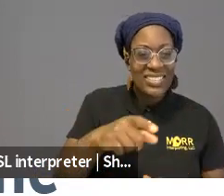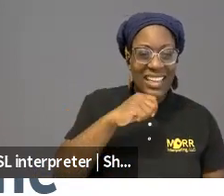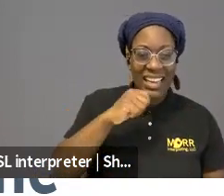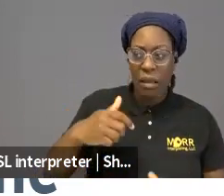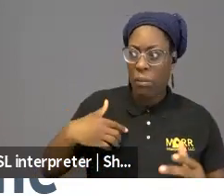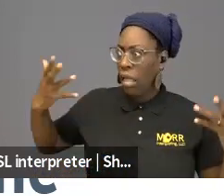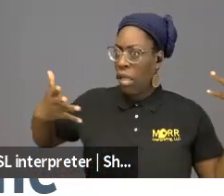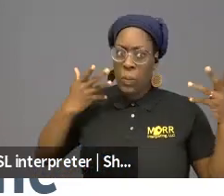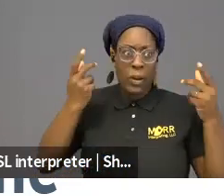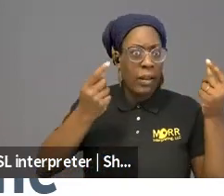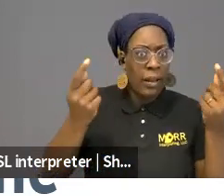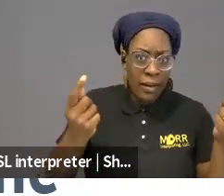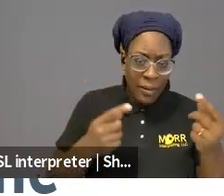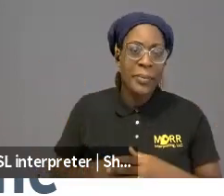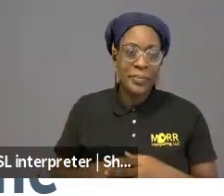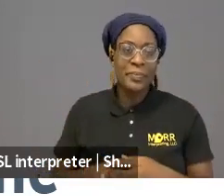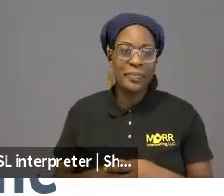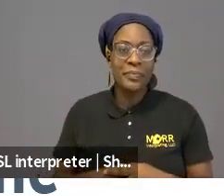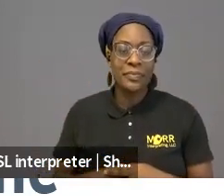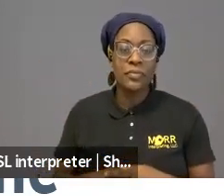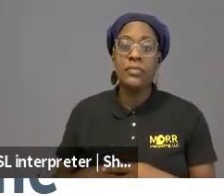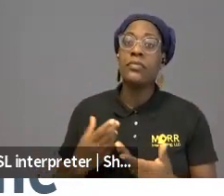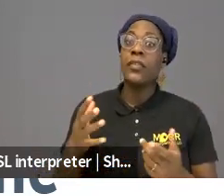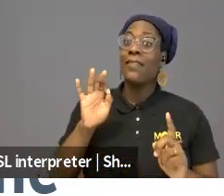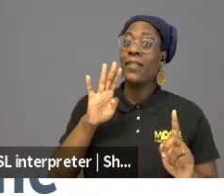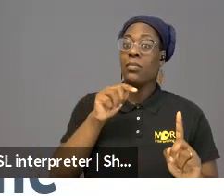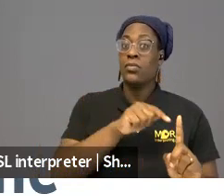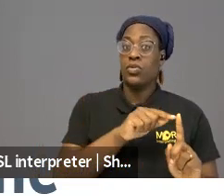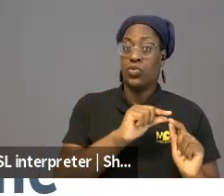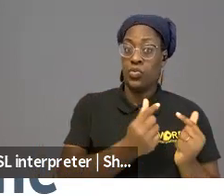I felt pretty confident I'd get a quick answer if I asked there. Usually, I would find out